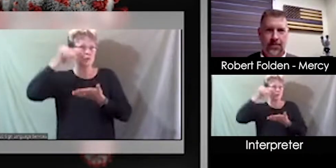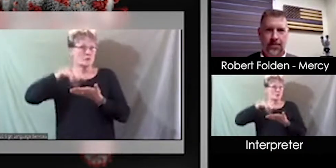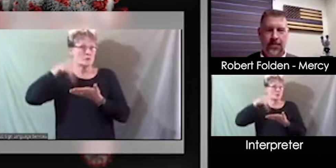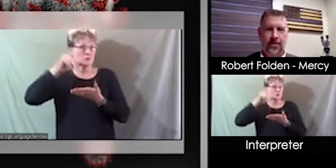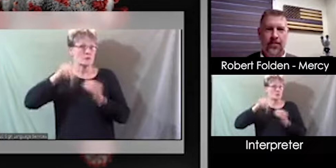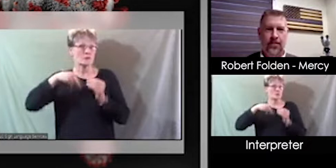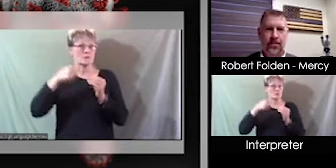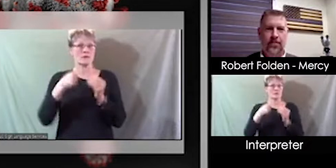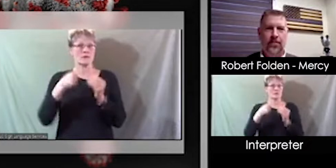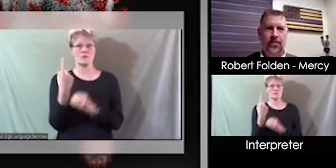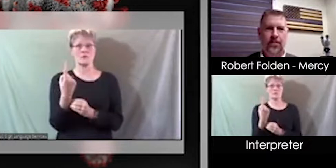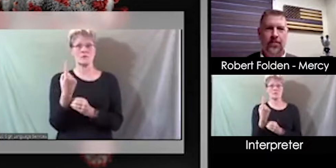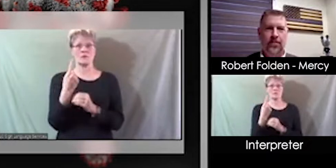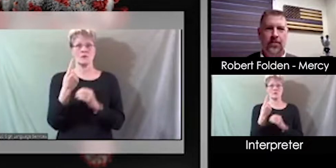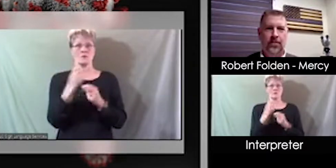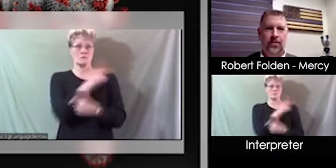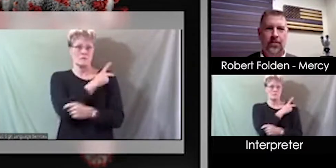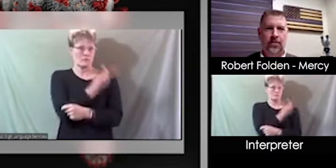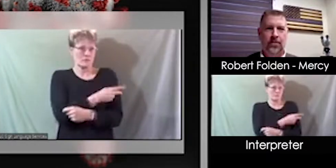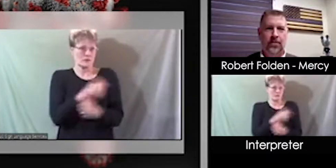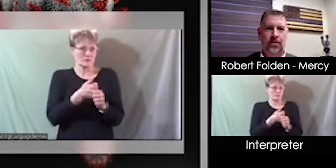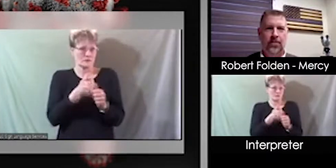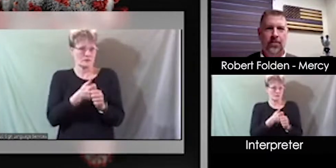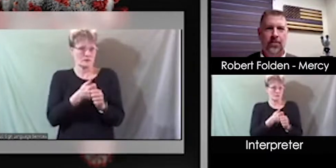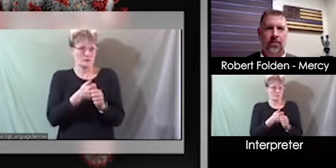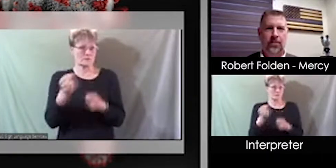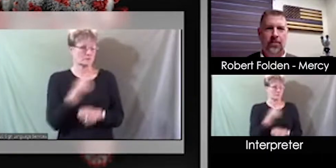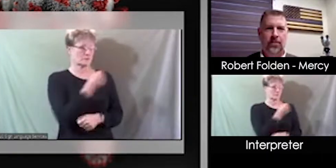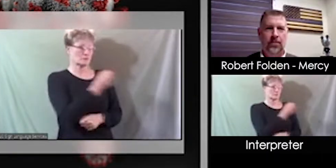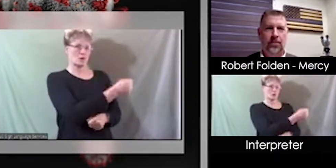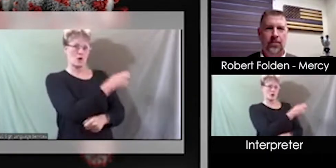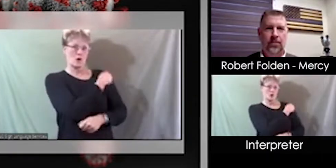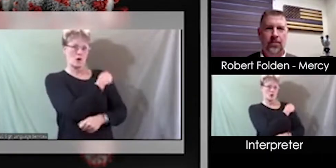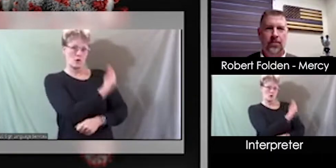hospitalized in a hospital in Sacramento County